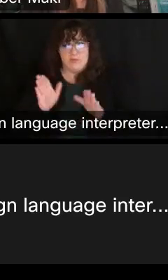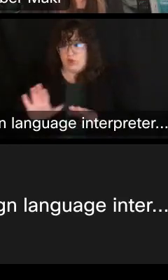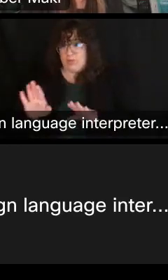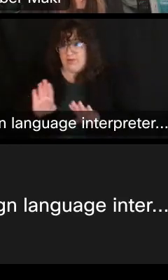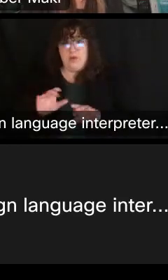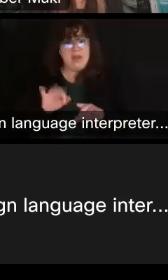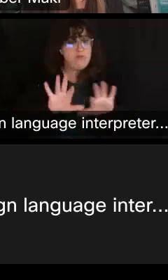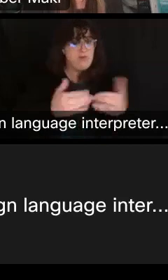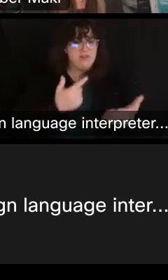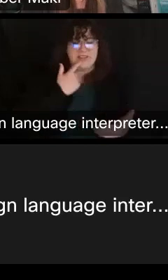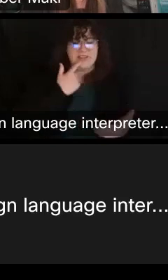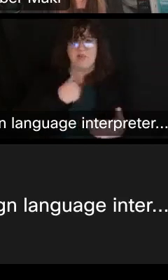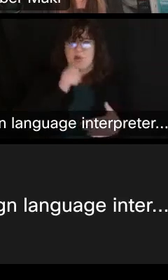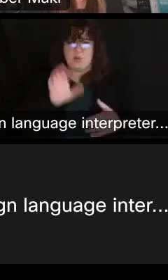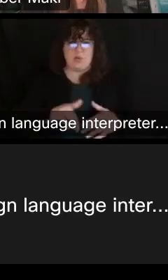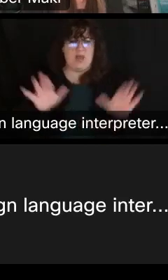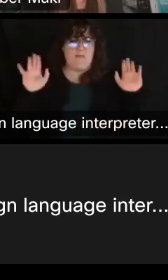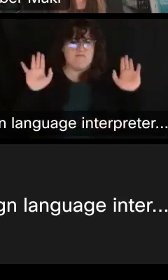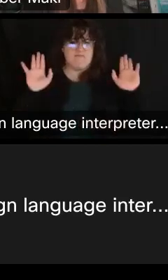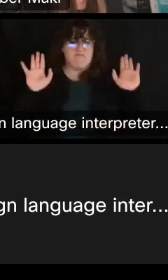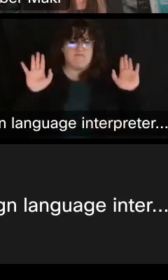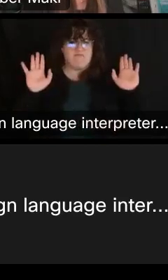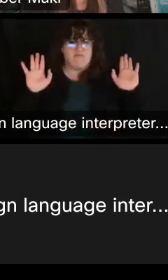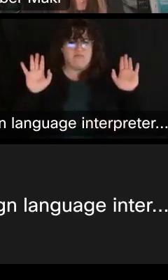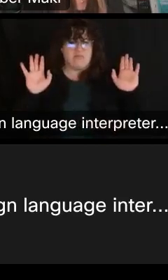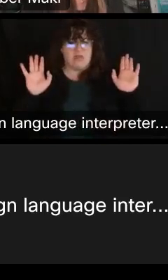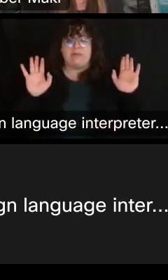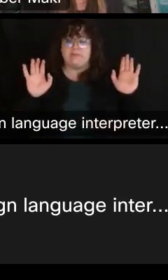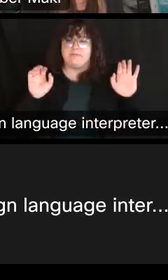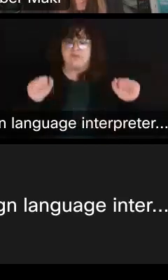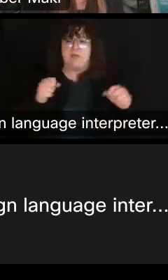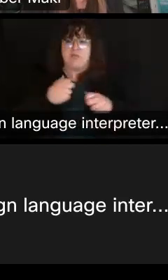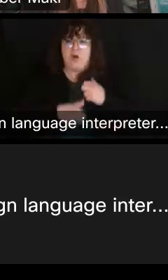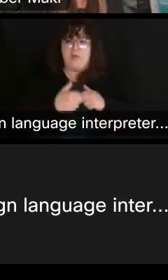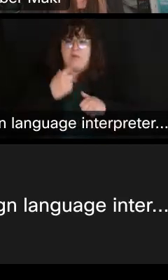we're hands off, that could be a big problem for this specific person.